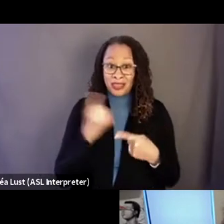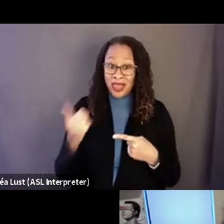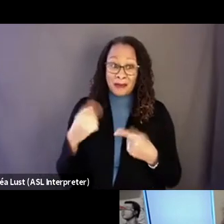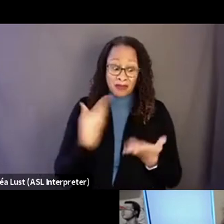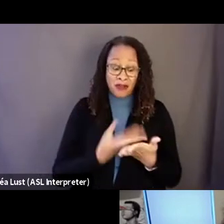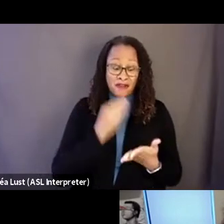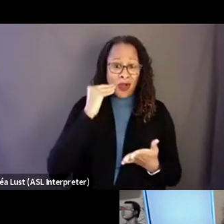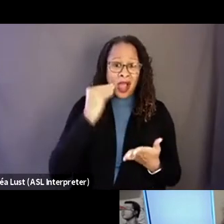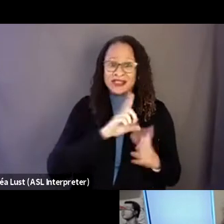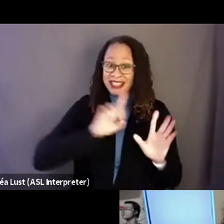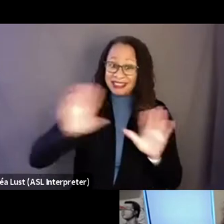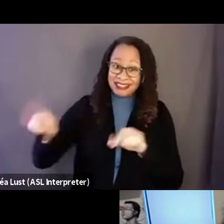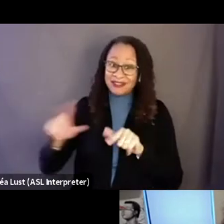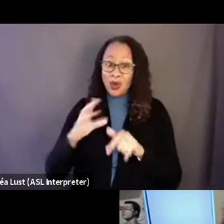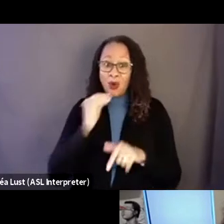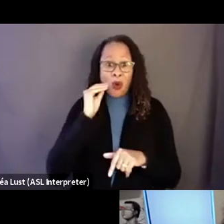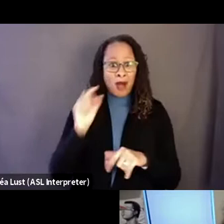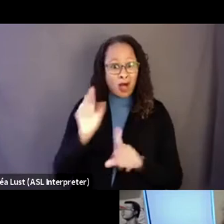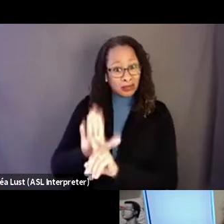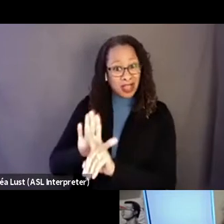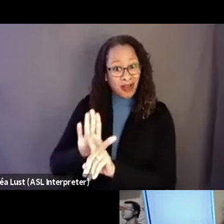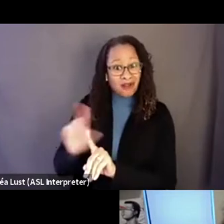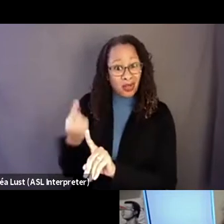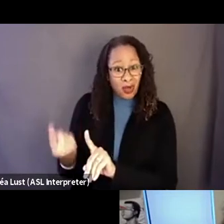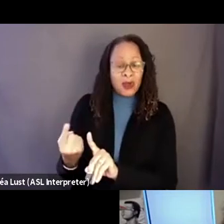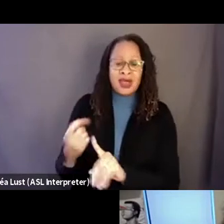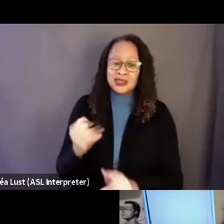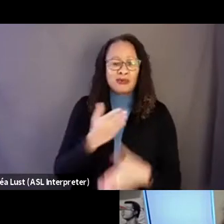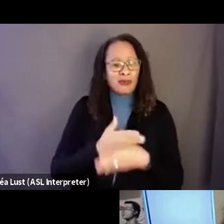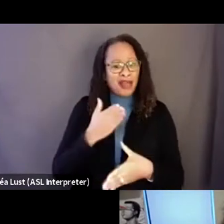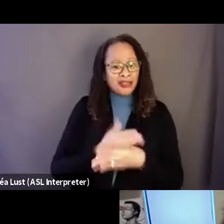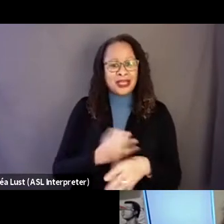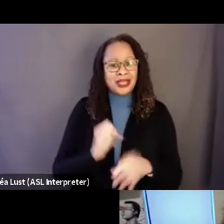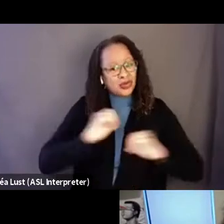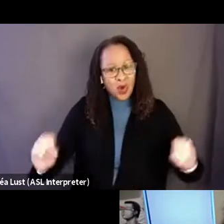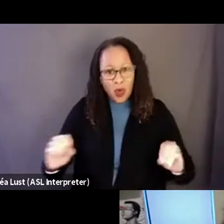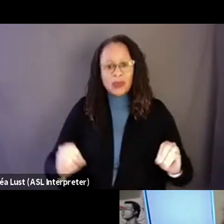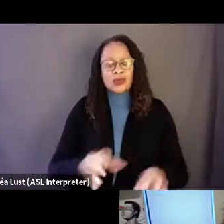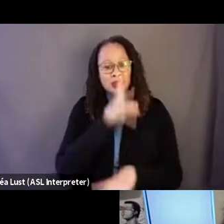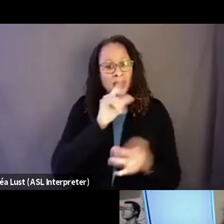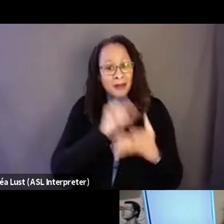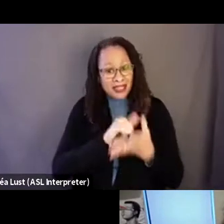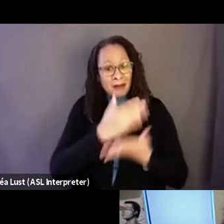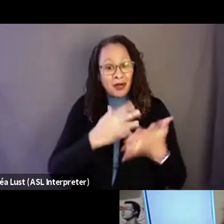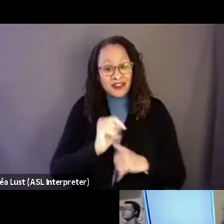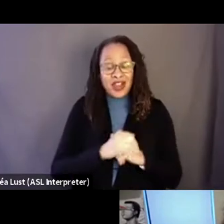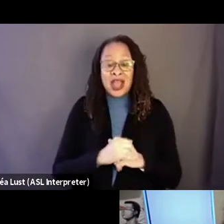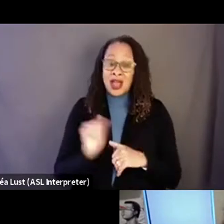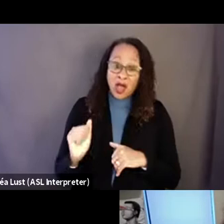We don't know what's going on. And so it bothered me. And once again, with all the daycare providers and things that I know,